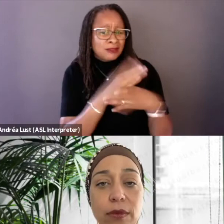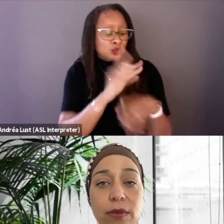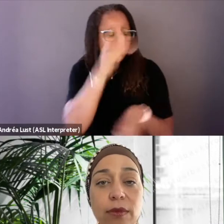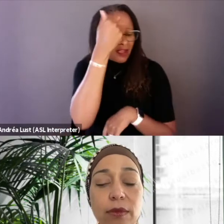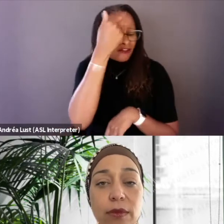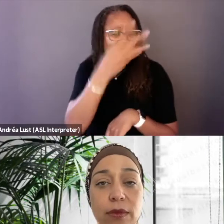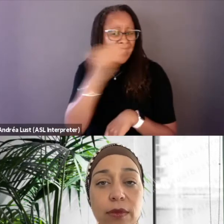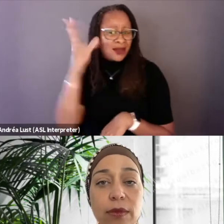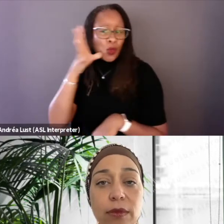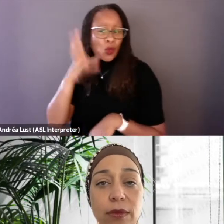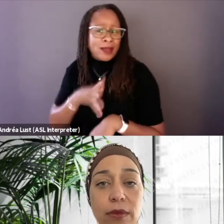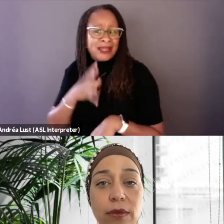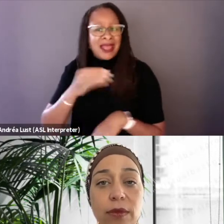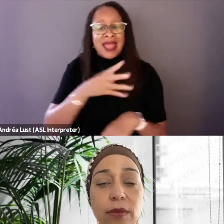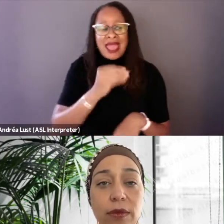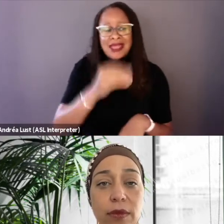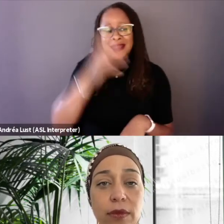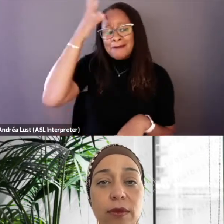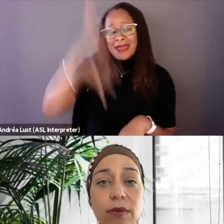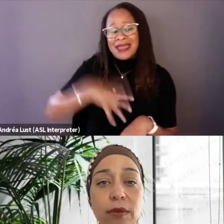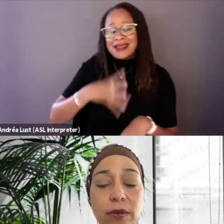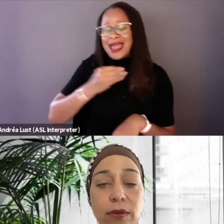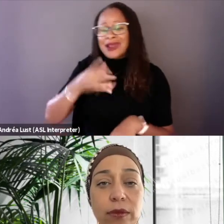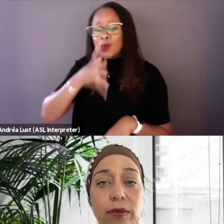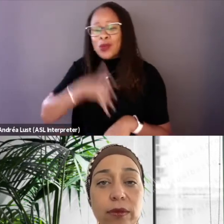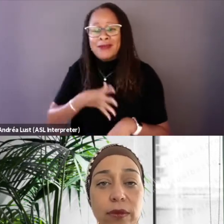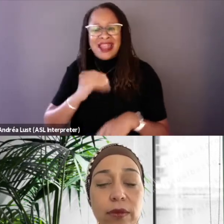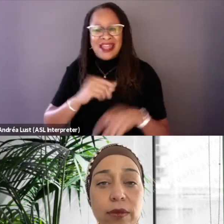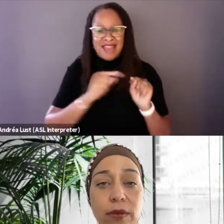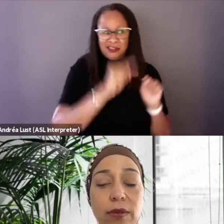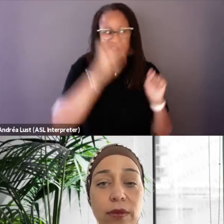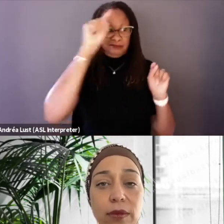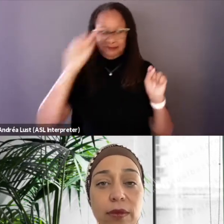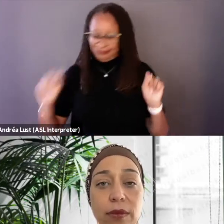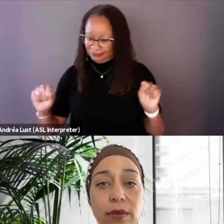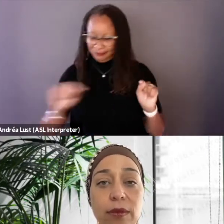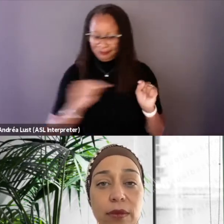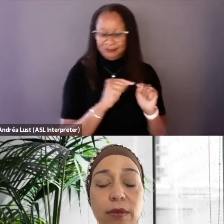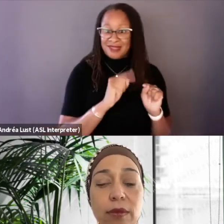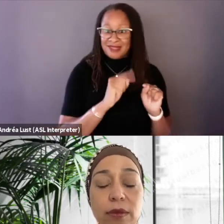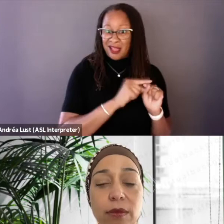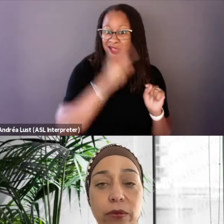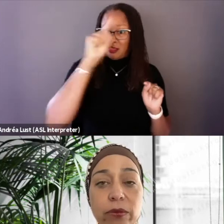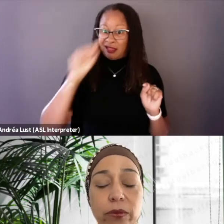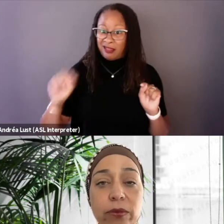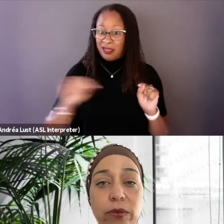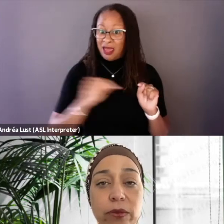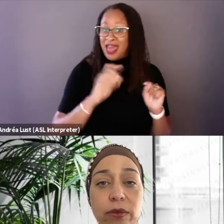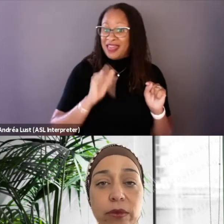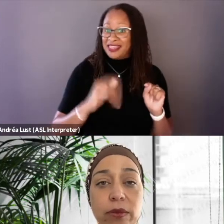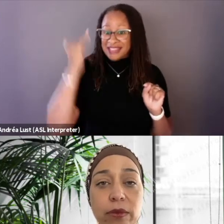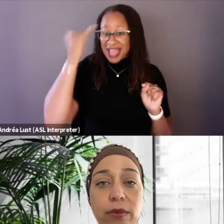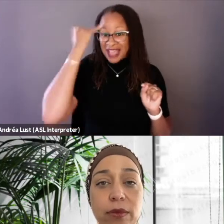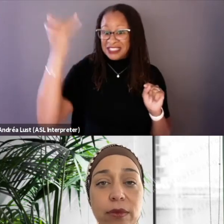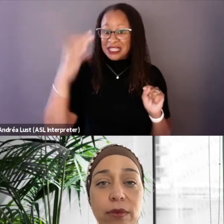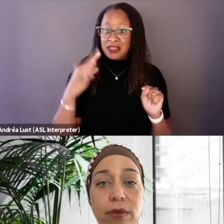and men and women, and that triangle, you know? You know, this notion of coverture that women have to be protected.